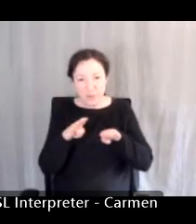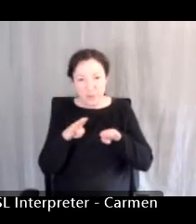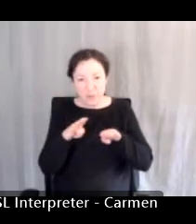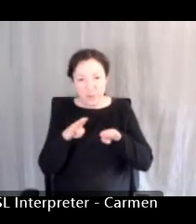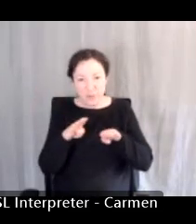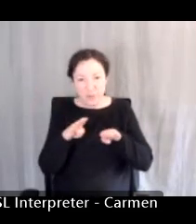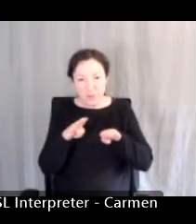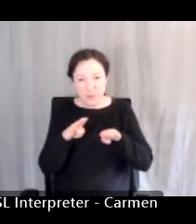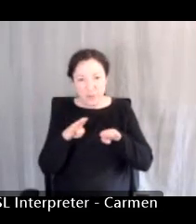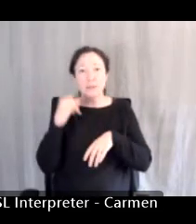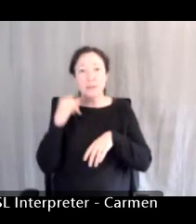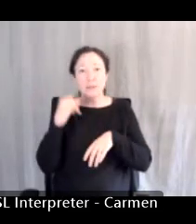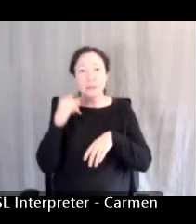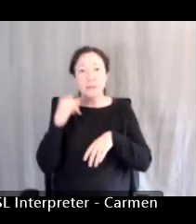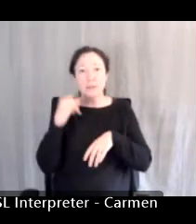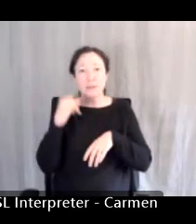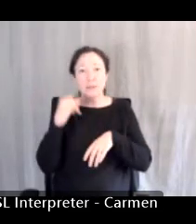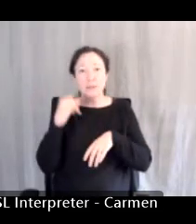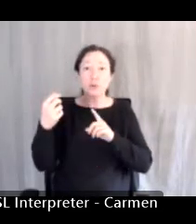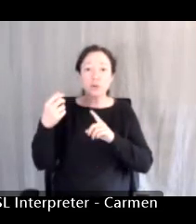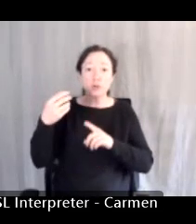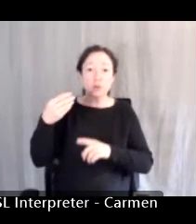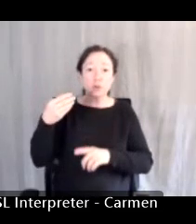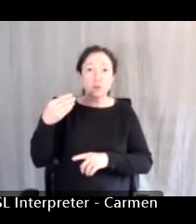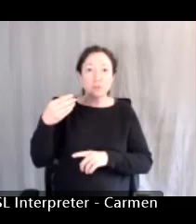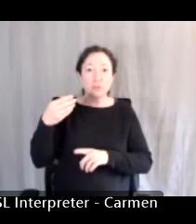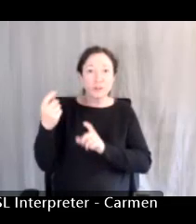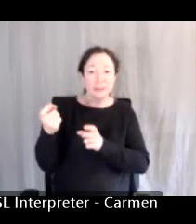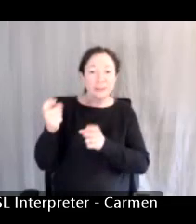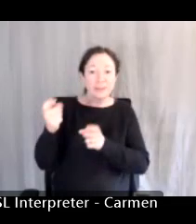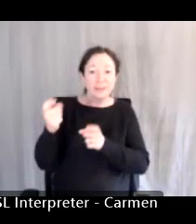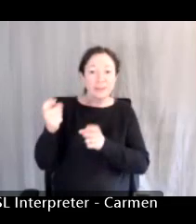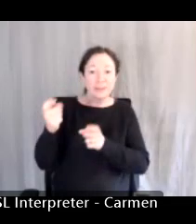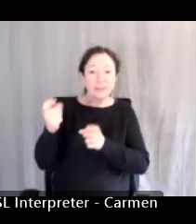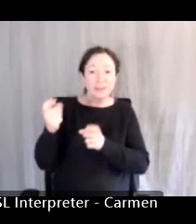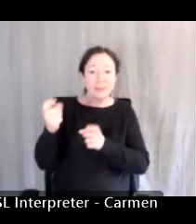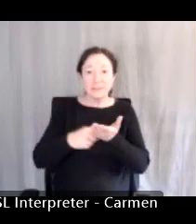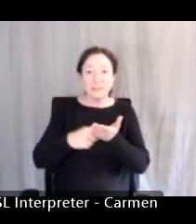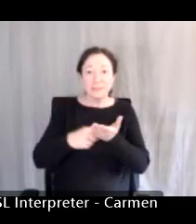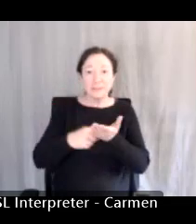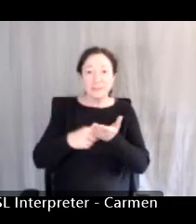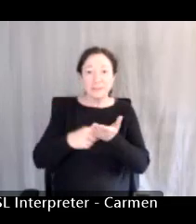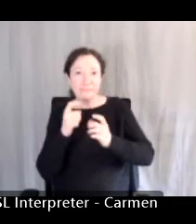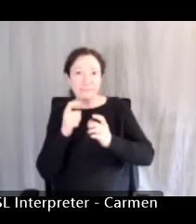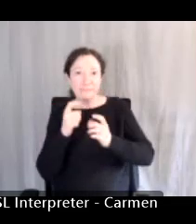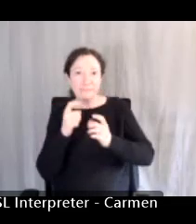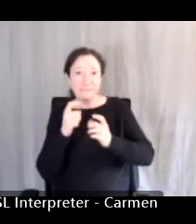to sugar produces those withdrawal signs and tolerance and sensitization. So you're just now preferring all of this